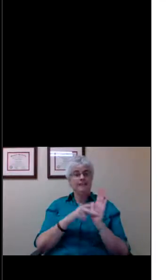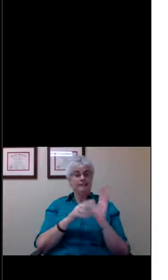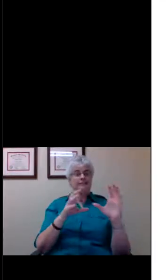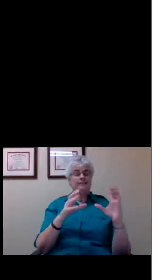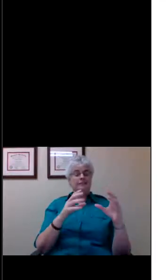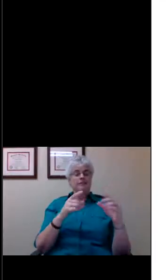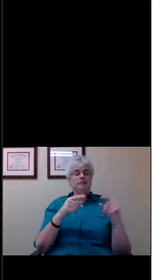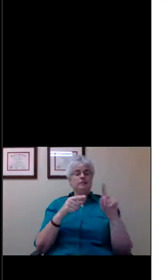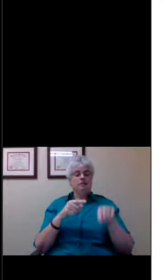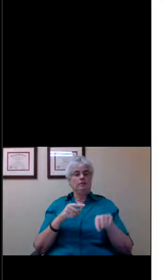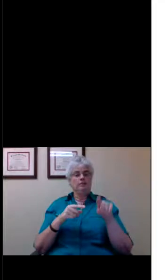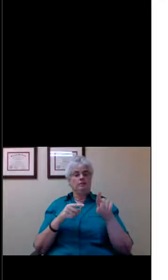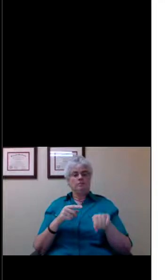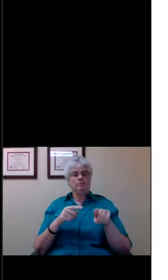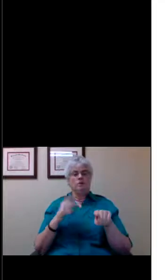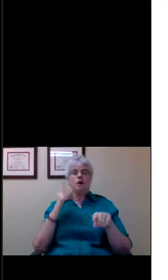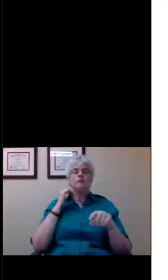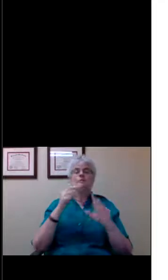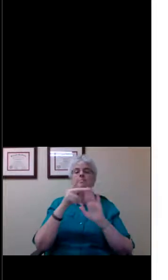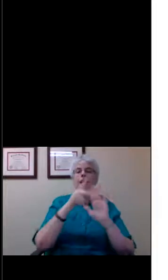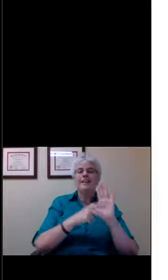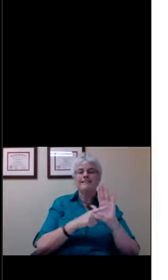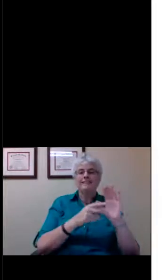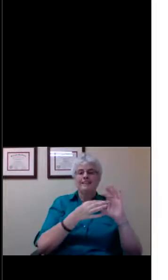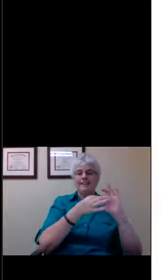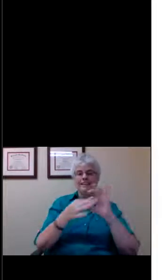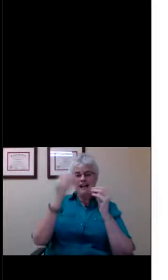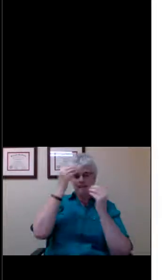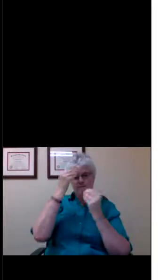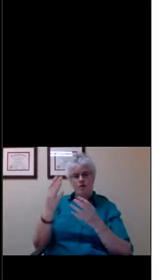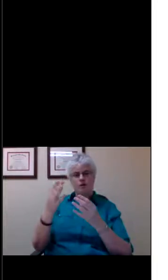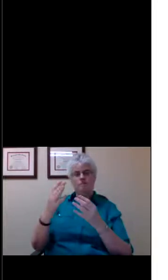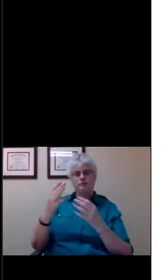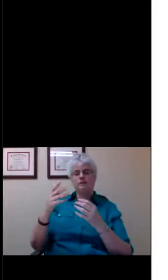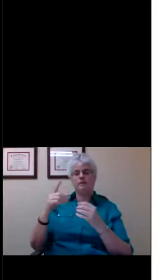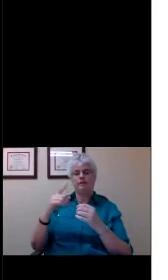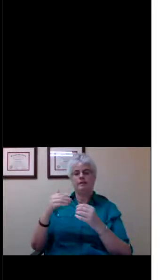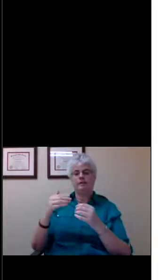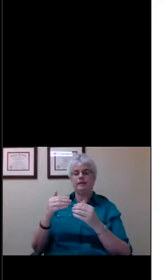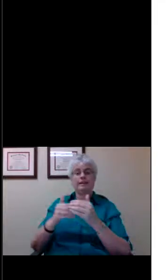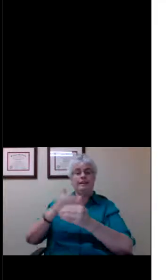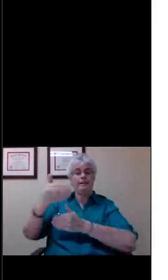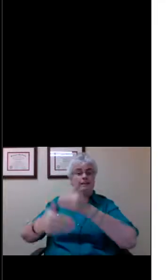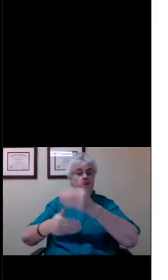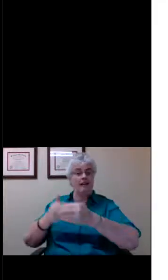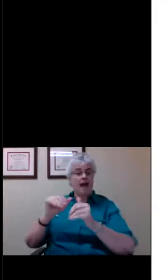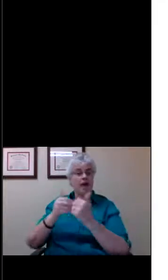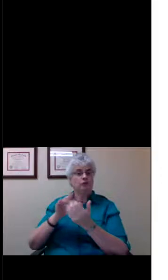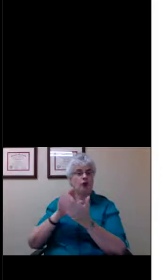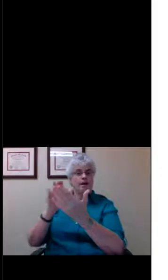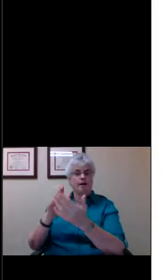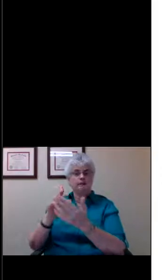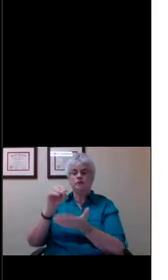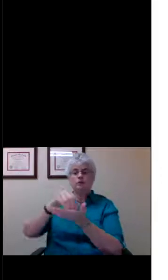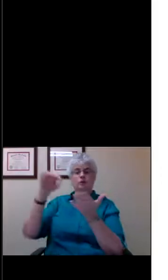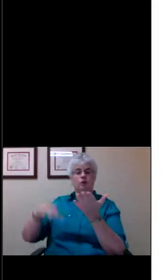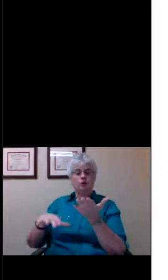place already. The policies that they had informed the process of how